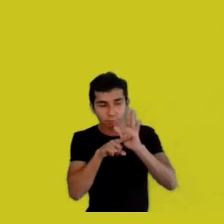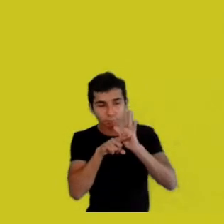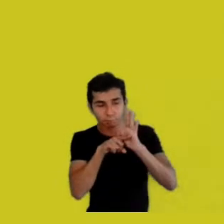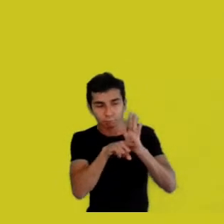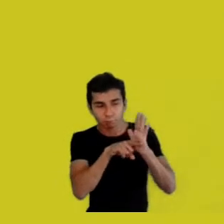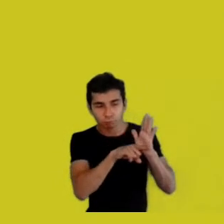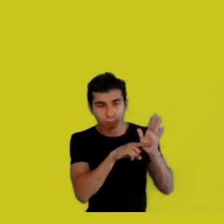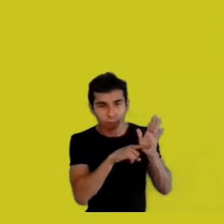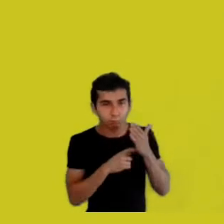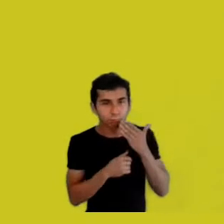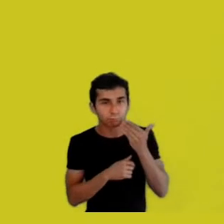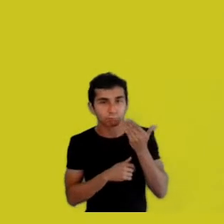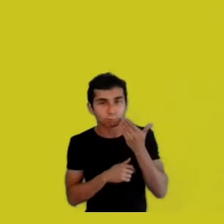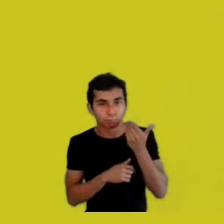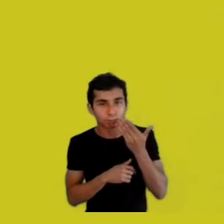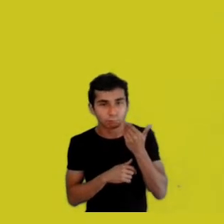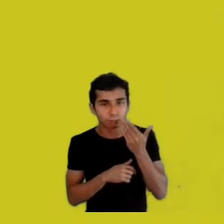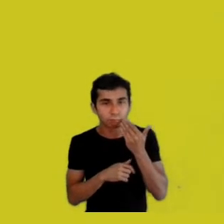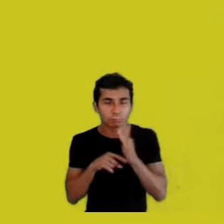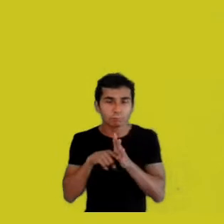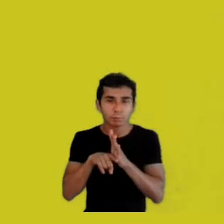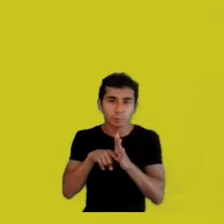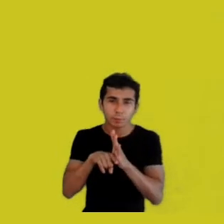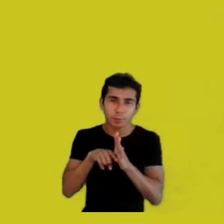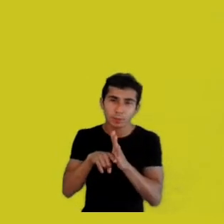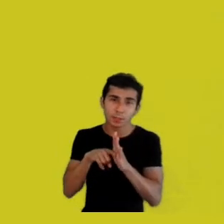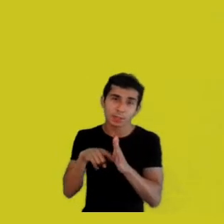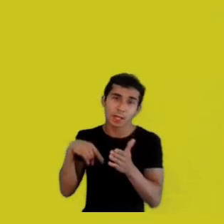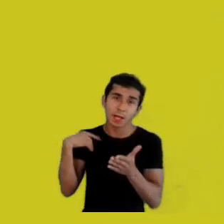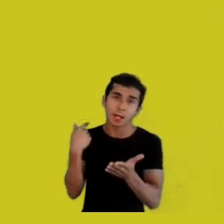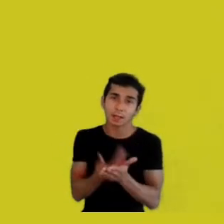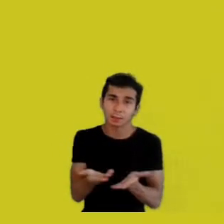To this day we maintain a partnership